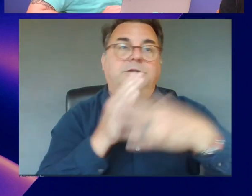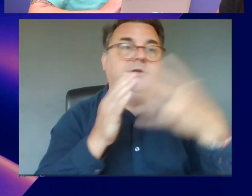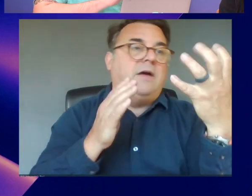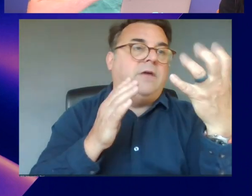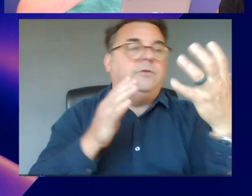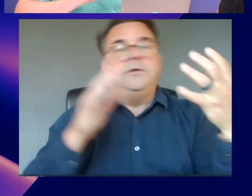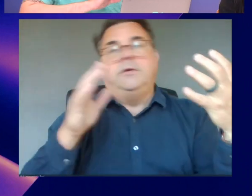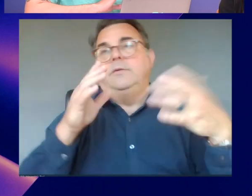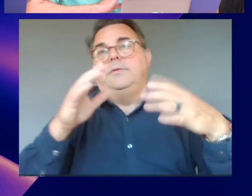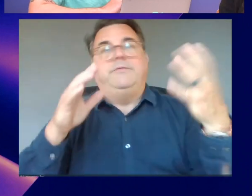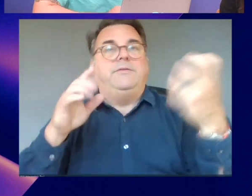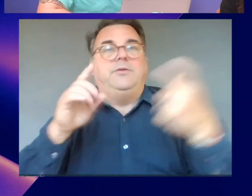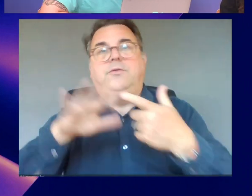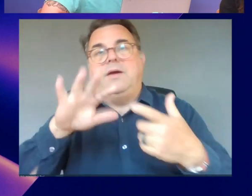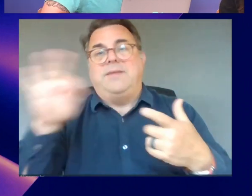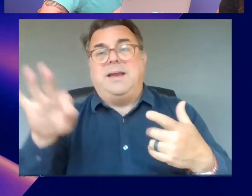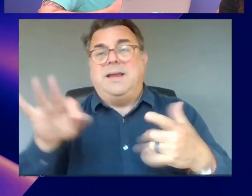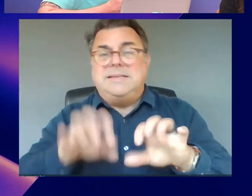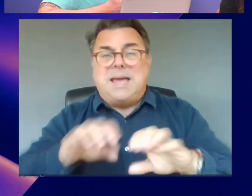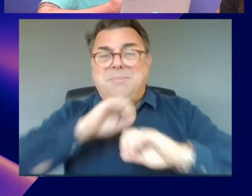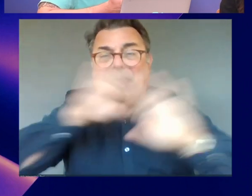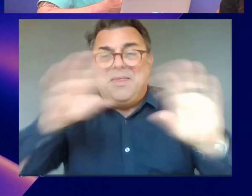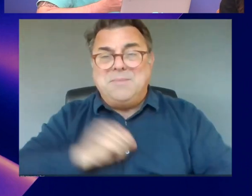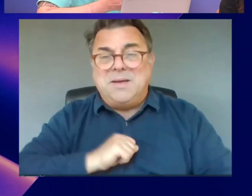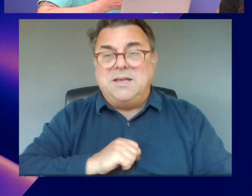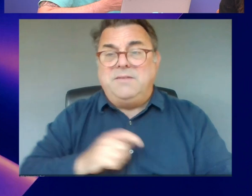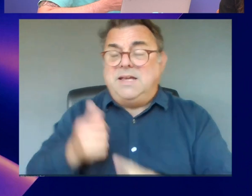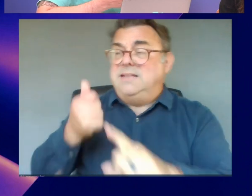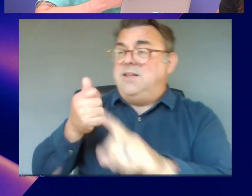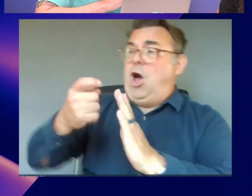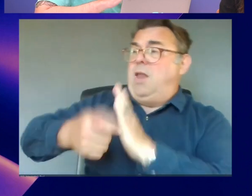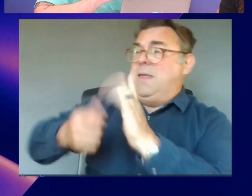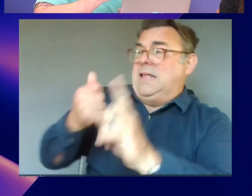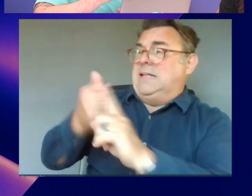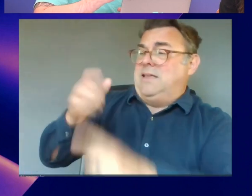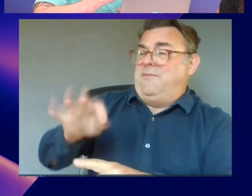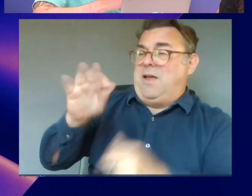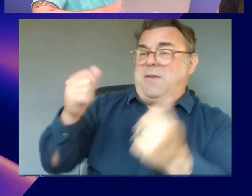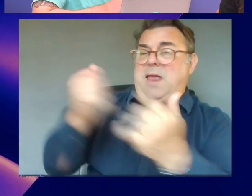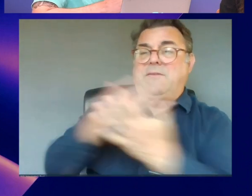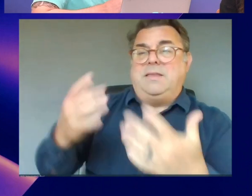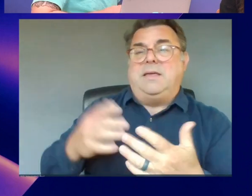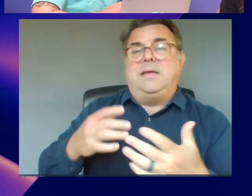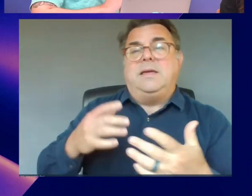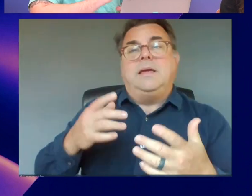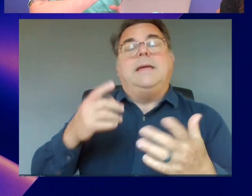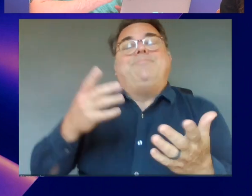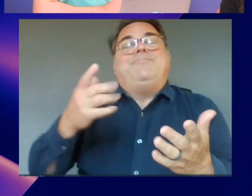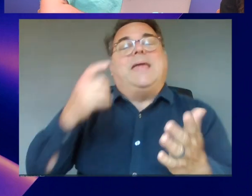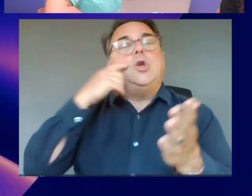I never had to type any of that out. It just found this pattern that it detected as this could be a problem.